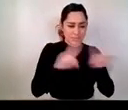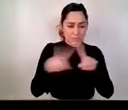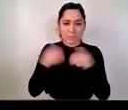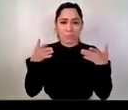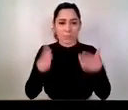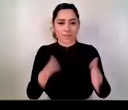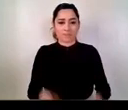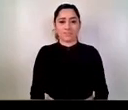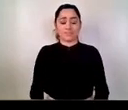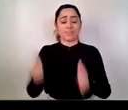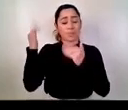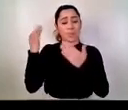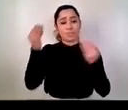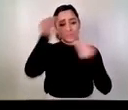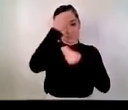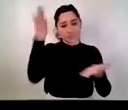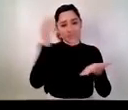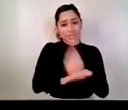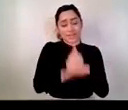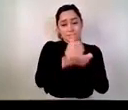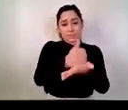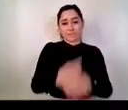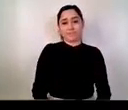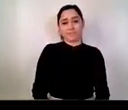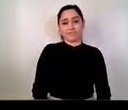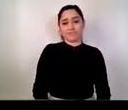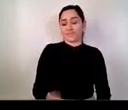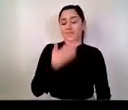Hopefully you found some of this information helpful. I thank you for your time and feel free